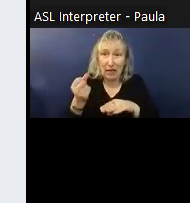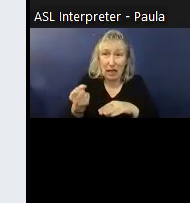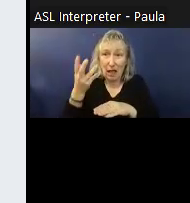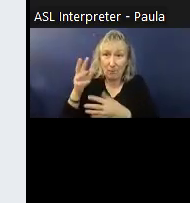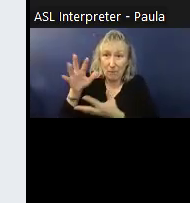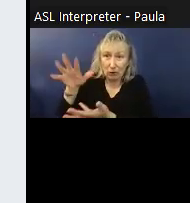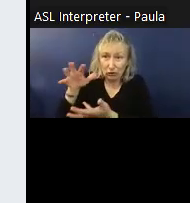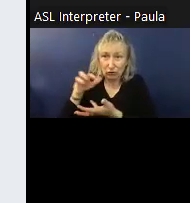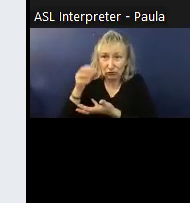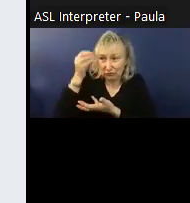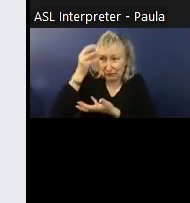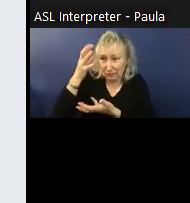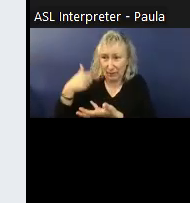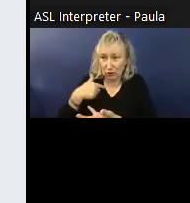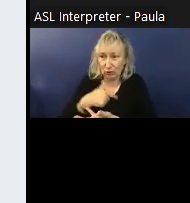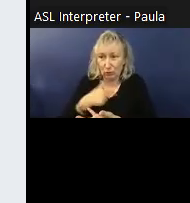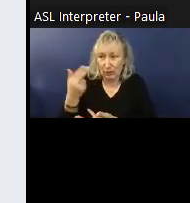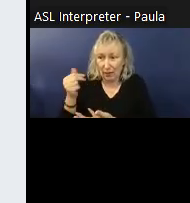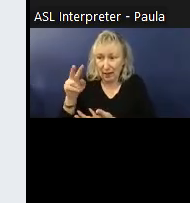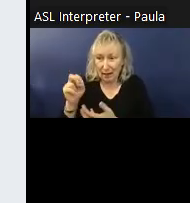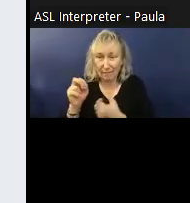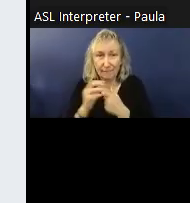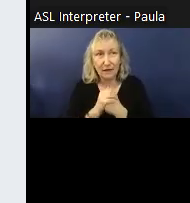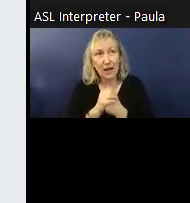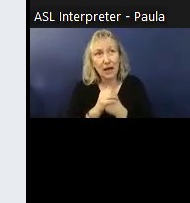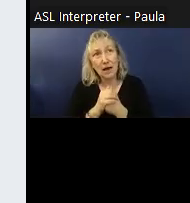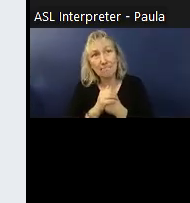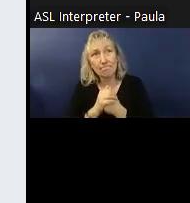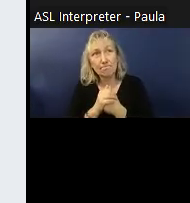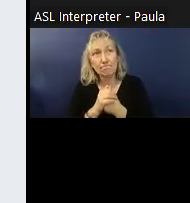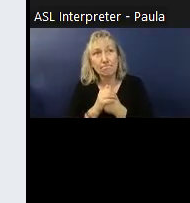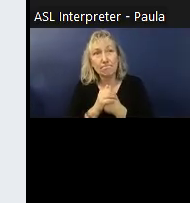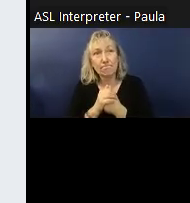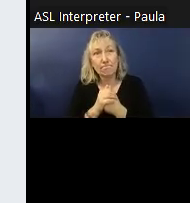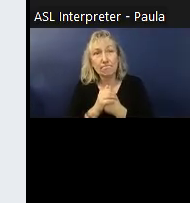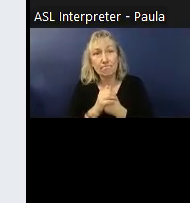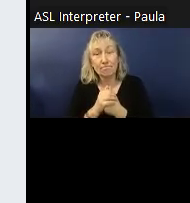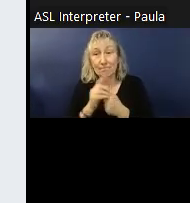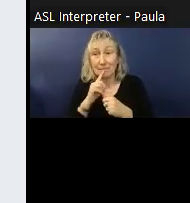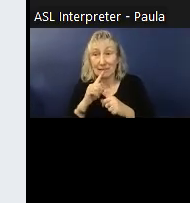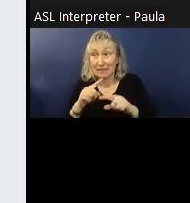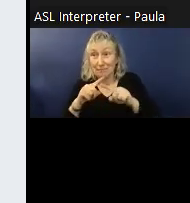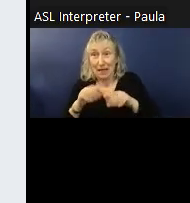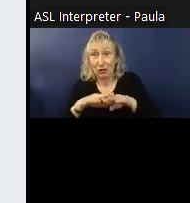But if the allegation, what if what is being said is that we